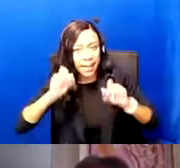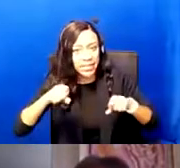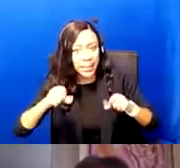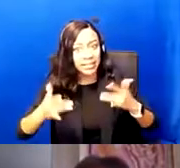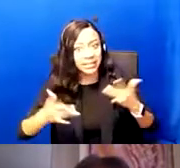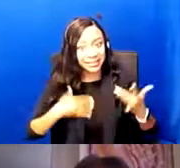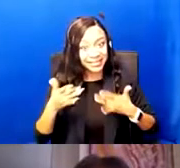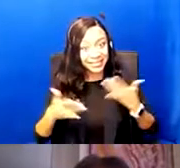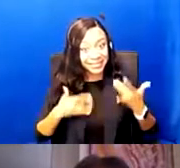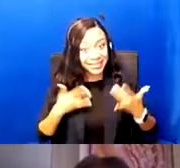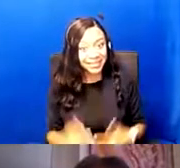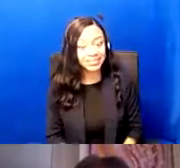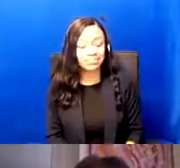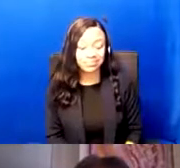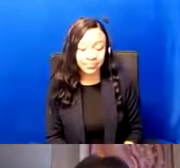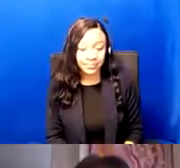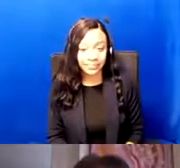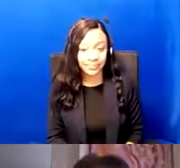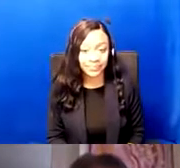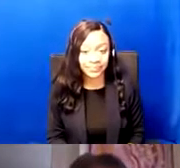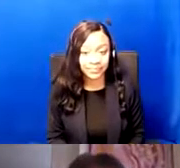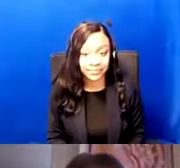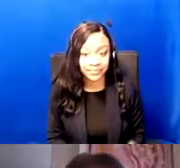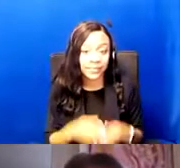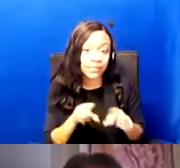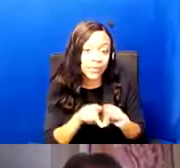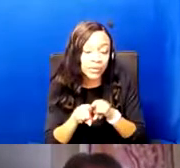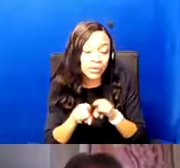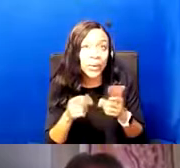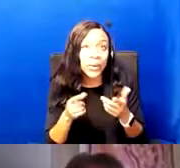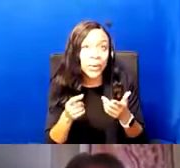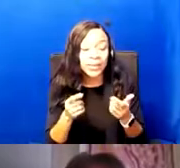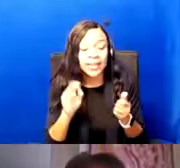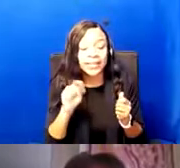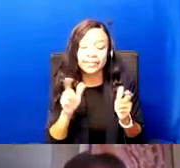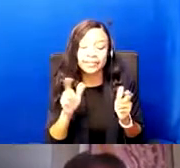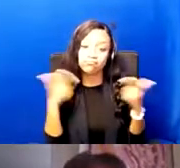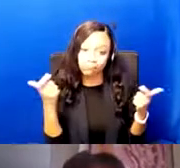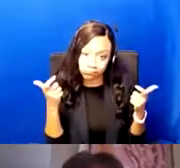And I also think that we should really, 'cause this is a large issue that's affecting so many people,